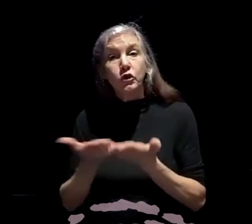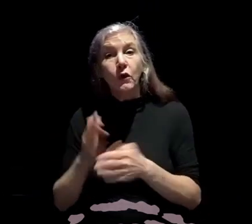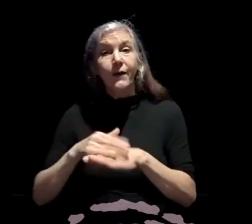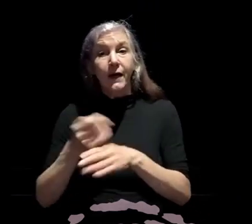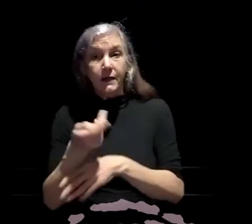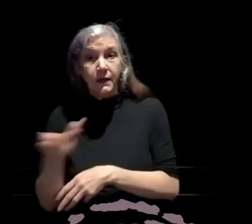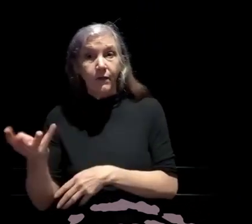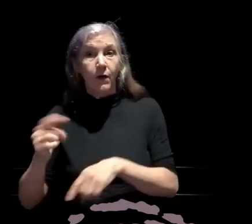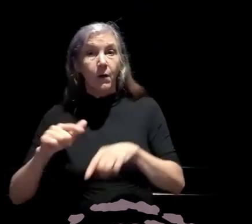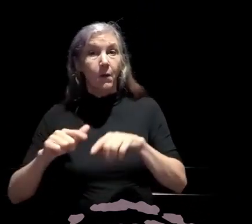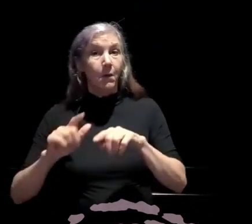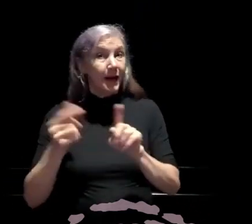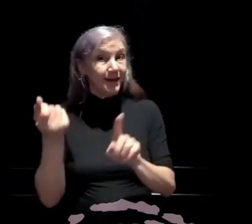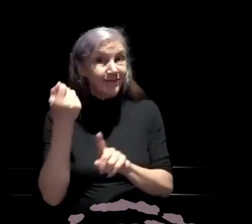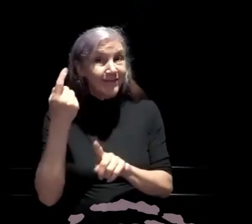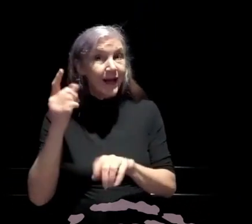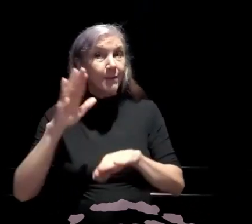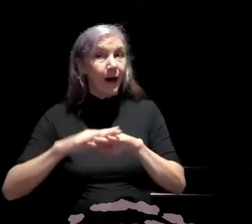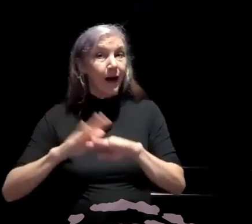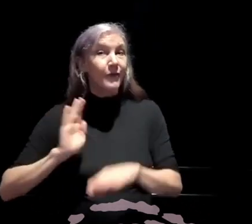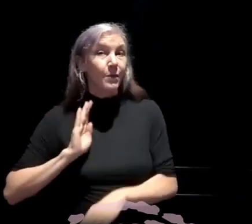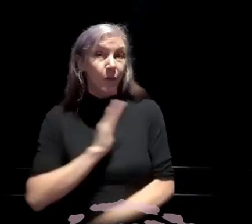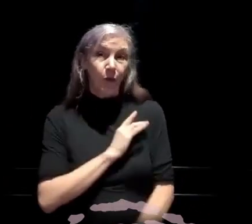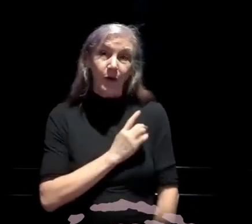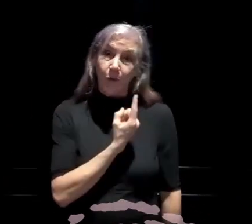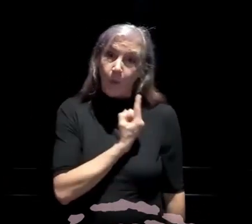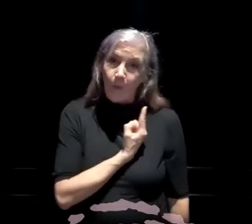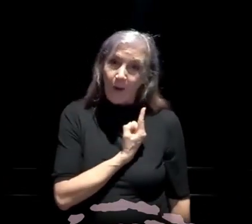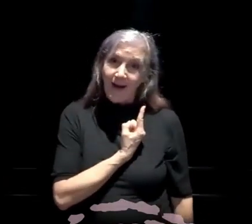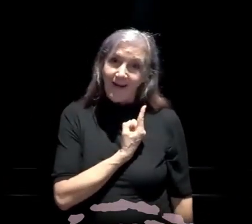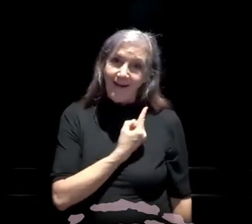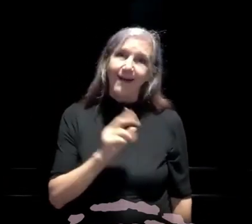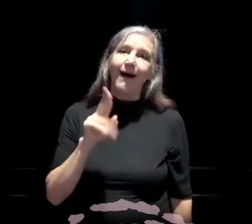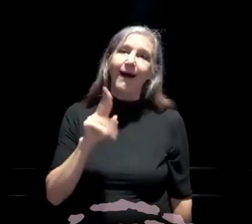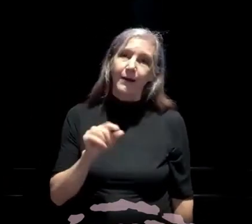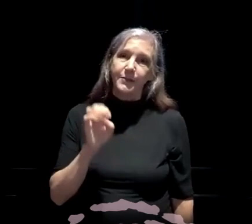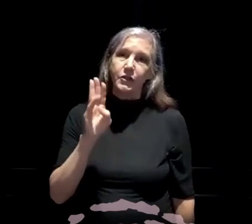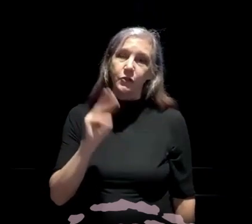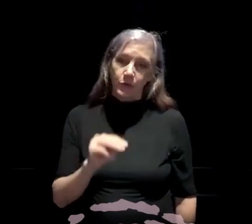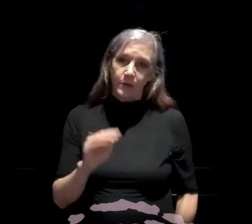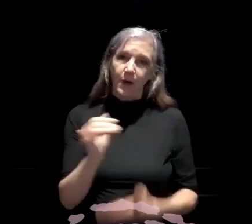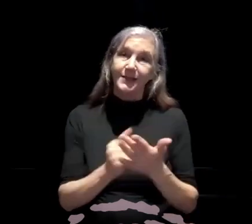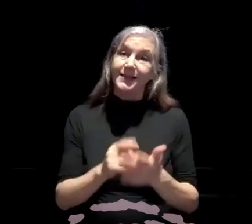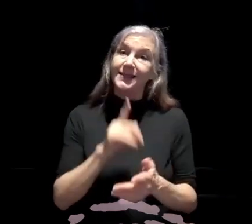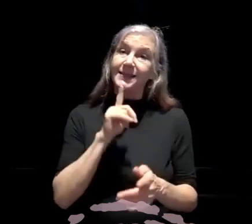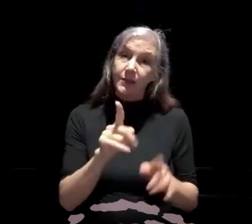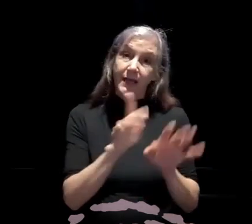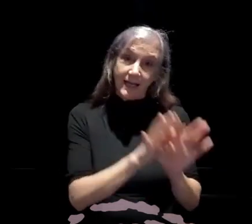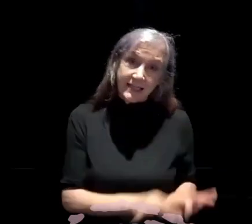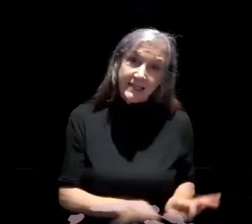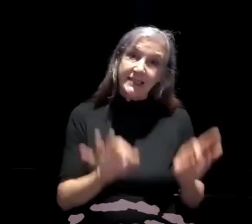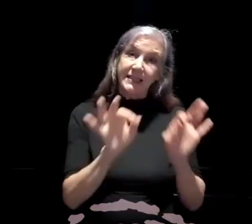But I'm on the board of one. Which is upstream art. Ofstream arts is an essential.